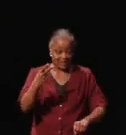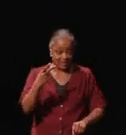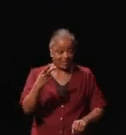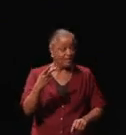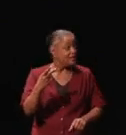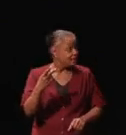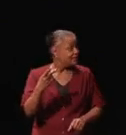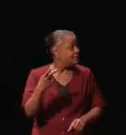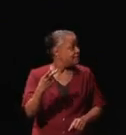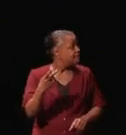our project.